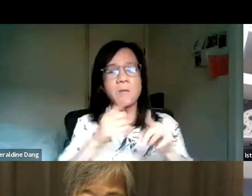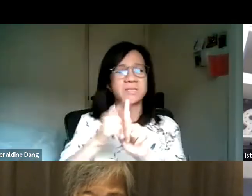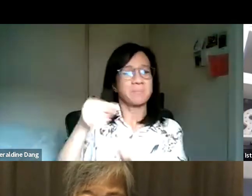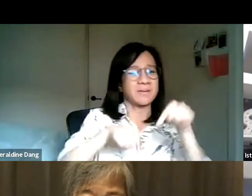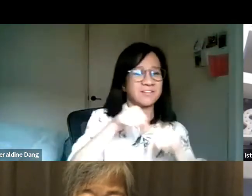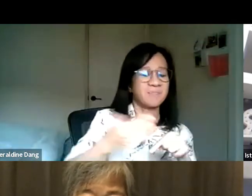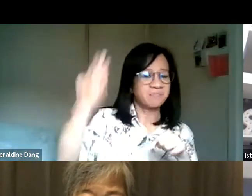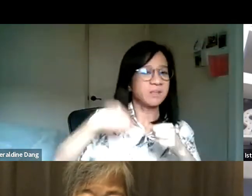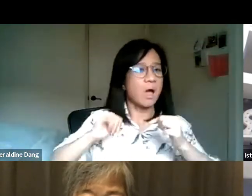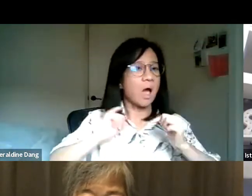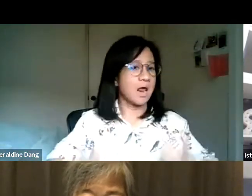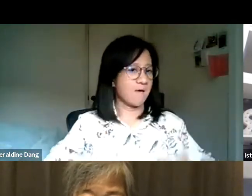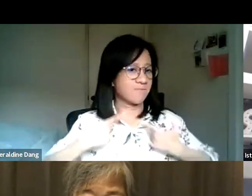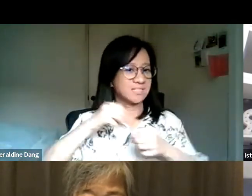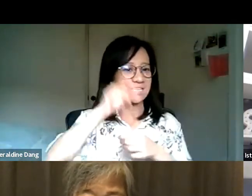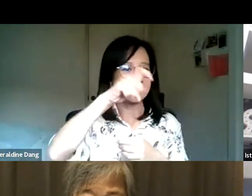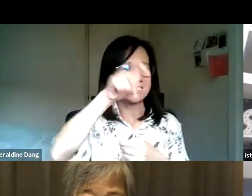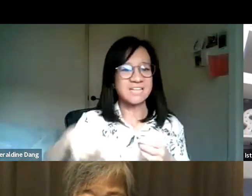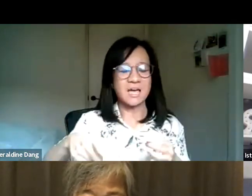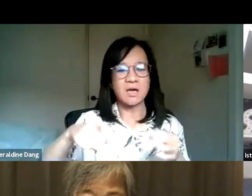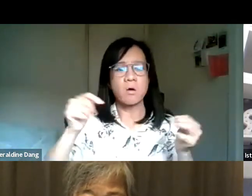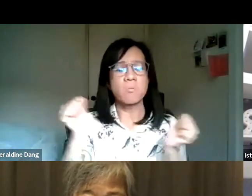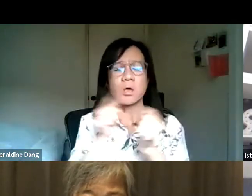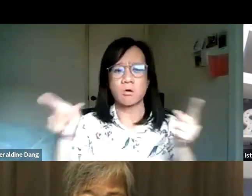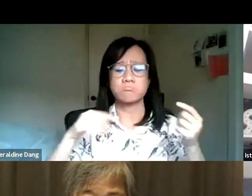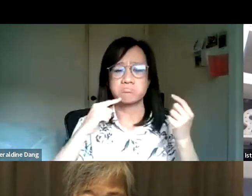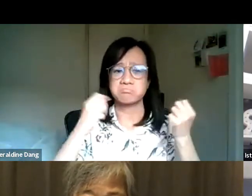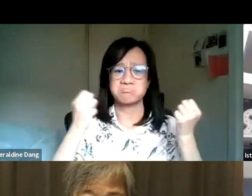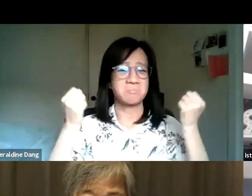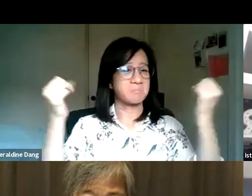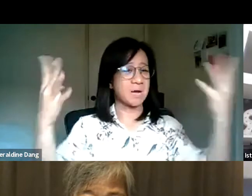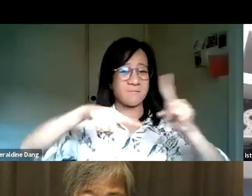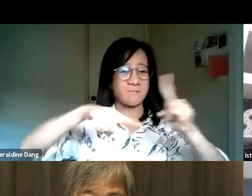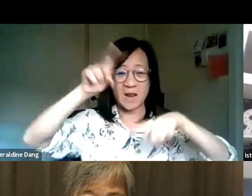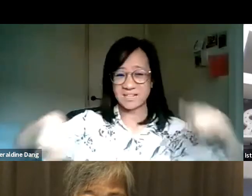college, I saw so much more diversity.